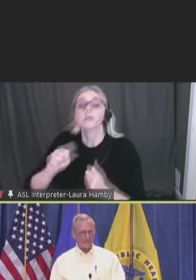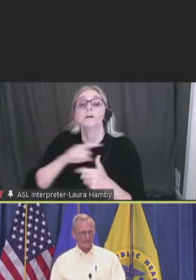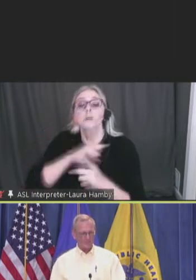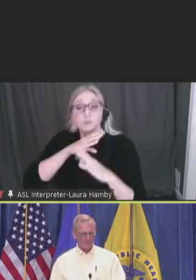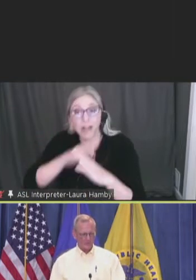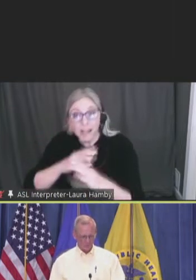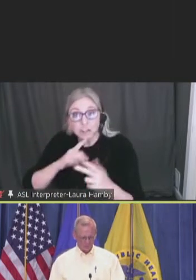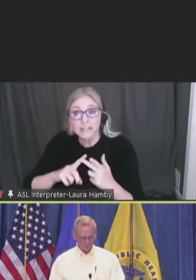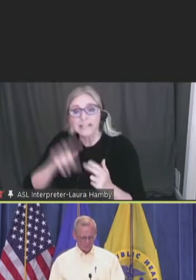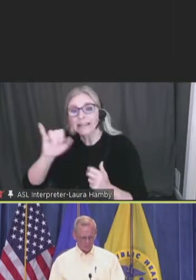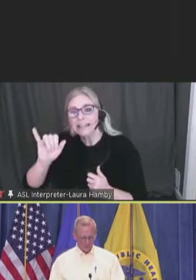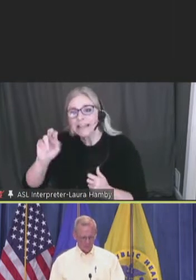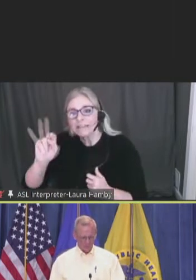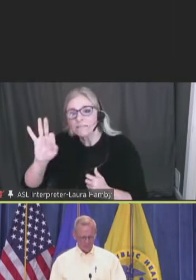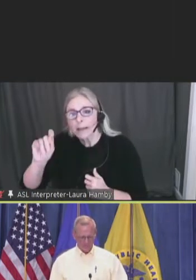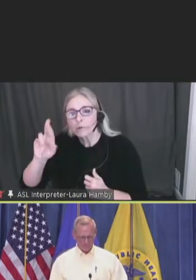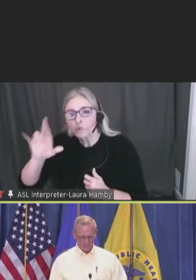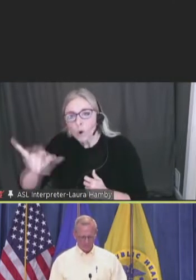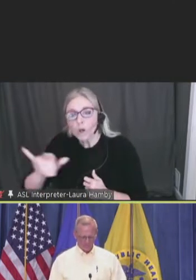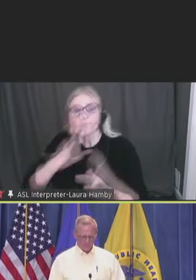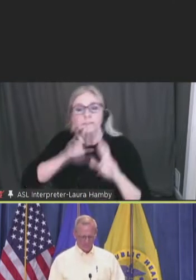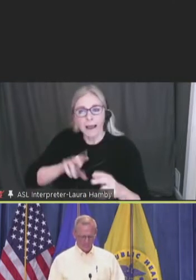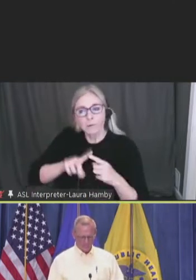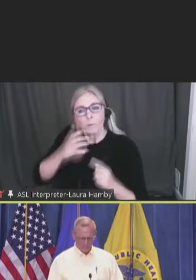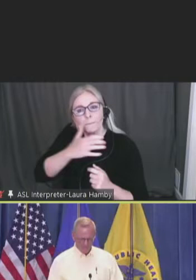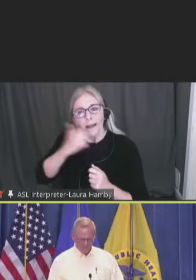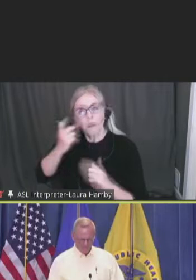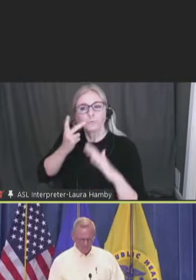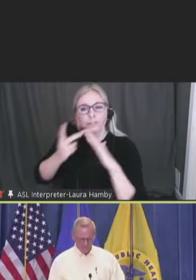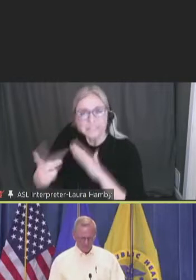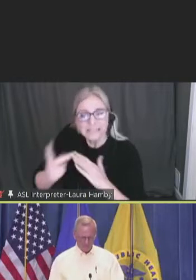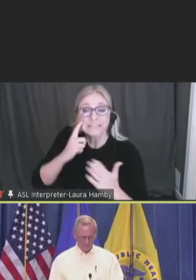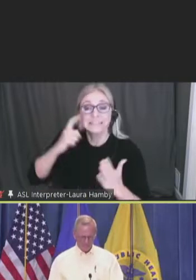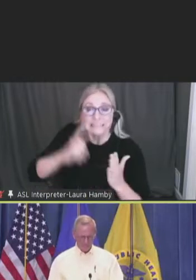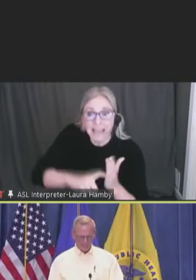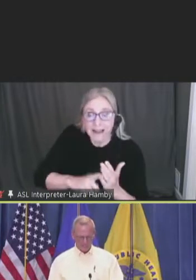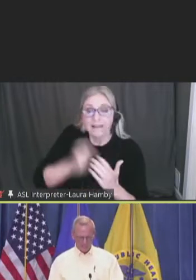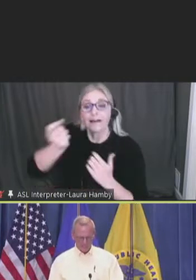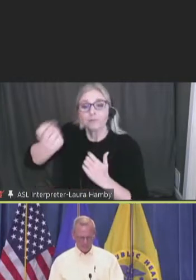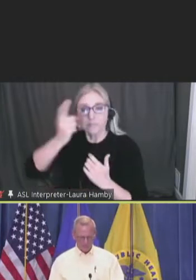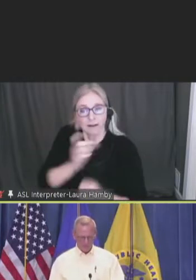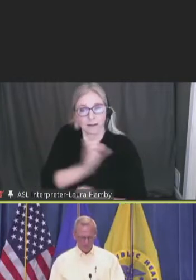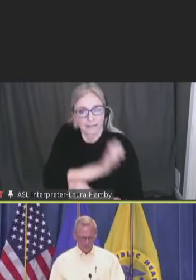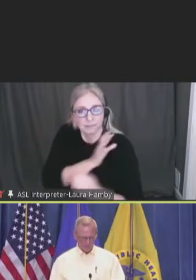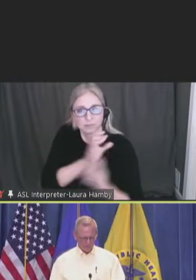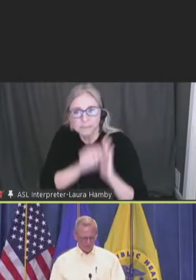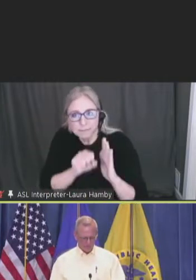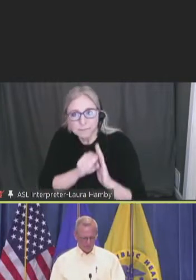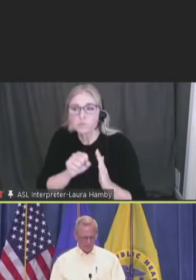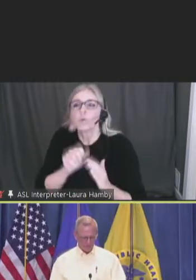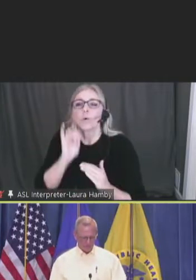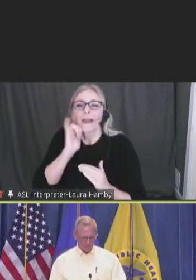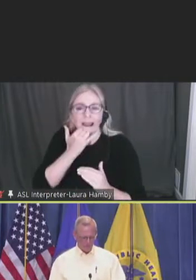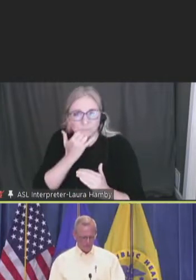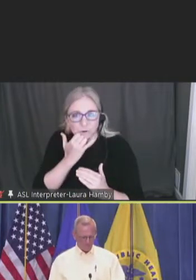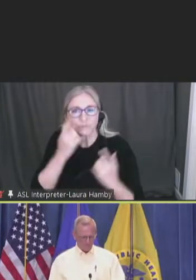inflammatory responses to better predict, detect, and understand clinical symptoms or adverse events.